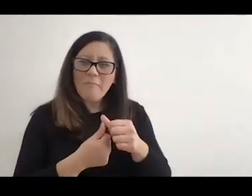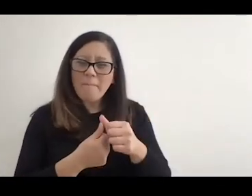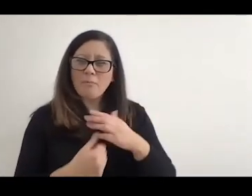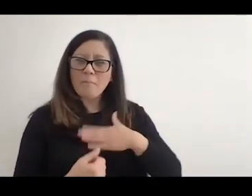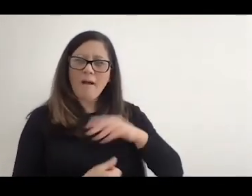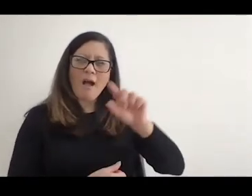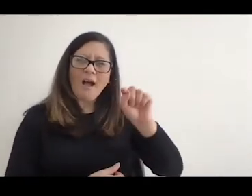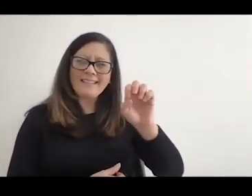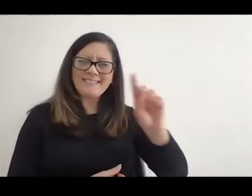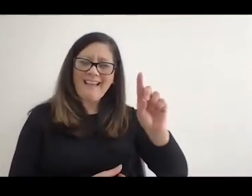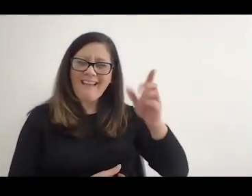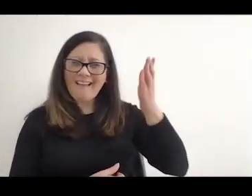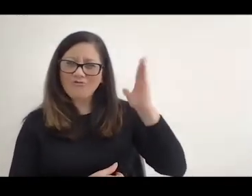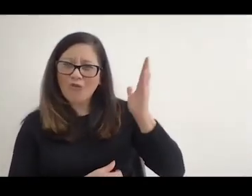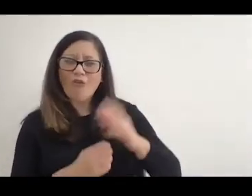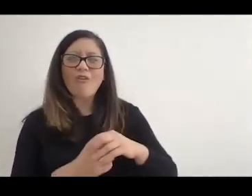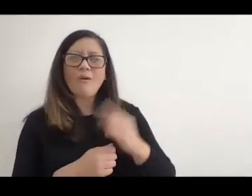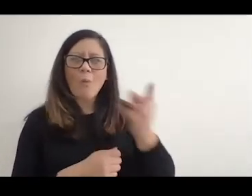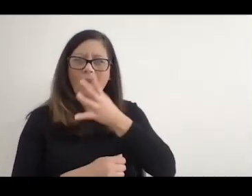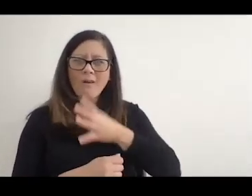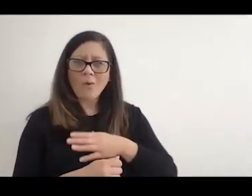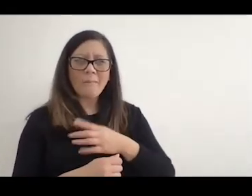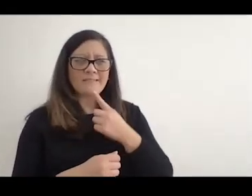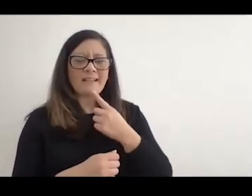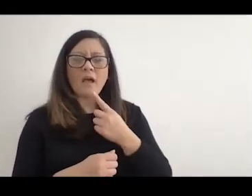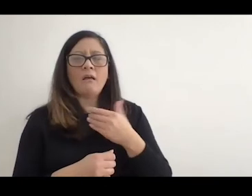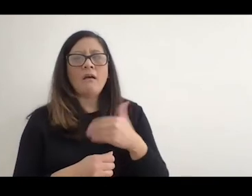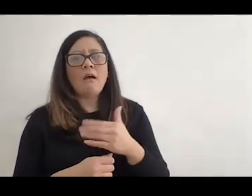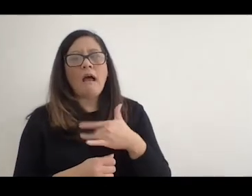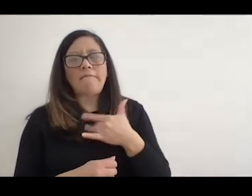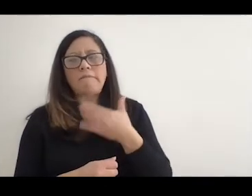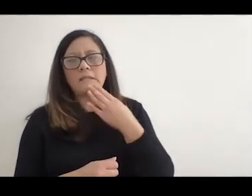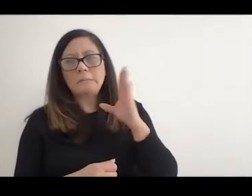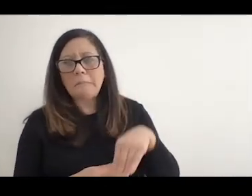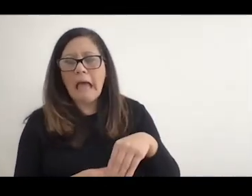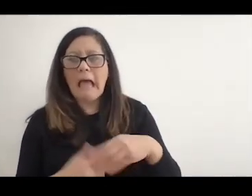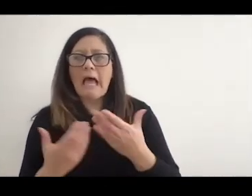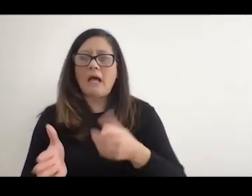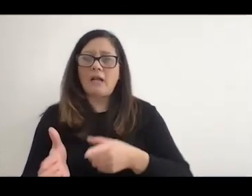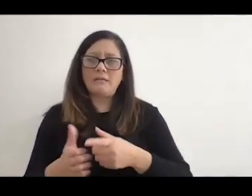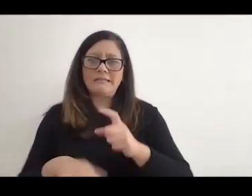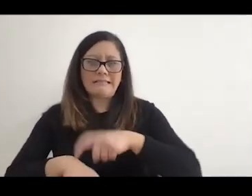so bad when I'm putting on his jacket. I just don't want to tug or pull too hard. I said well.